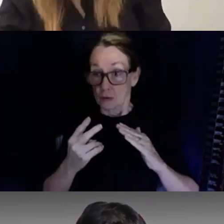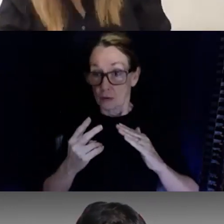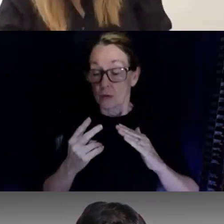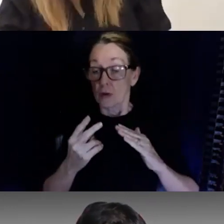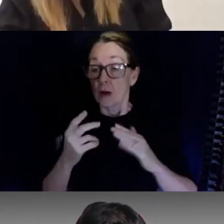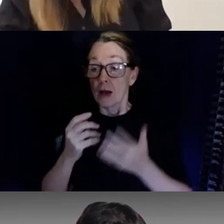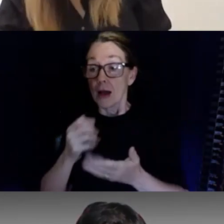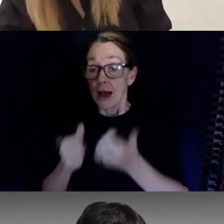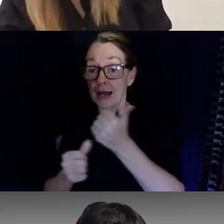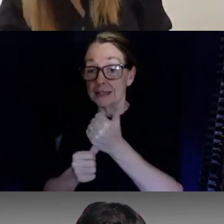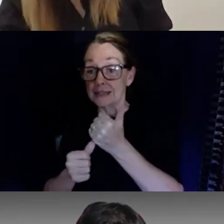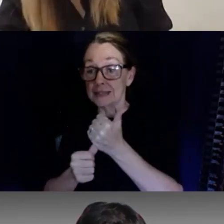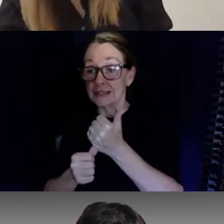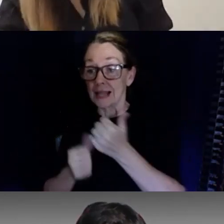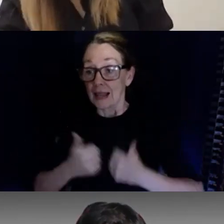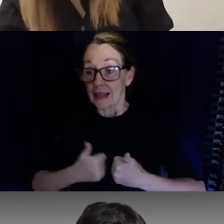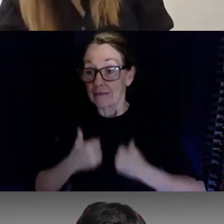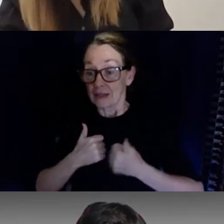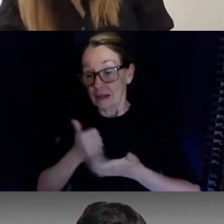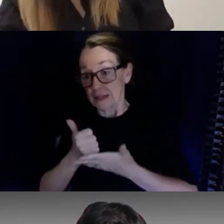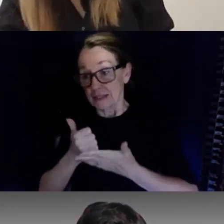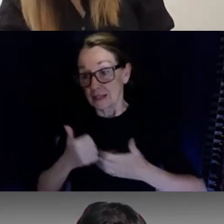A LOT OF OUR FOLKS CONTINUE TO RESIDE IN THE COMMUNITY.